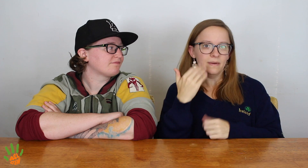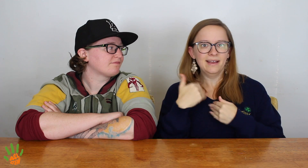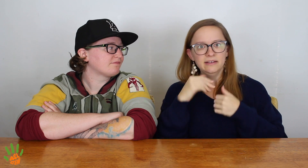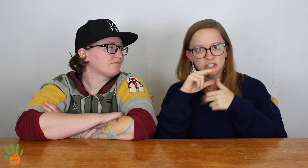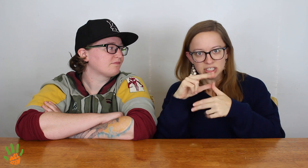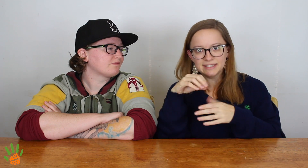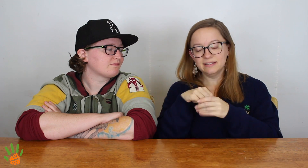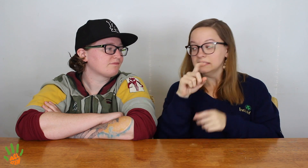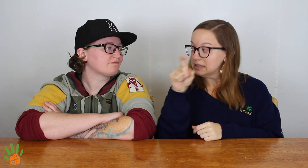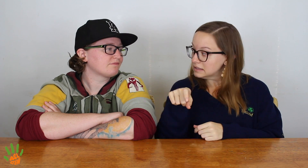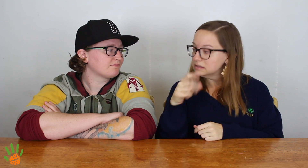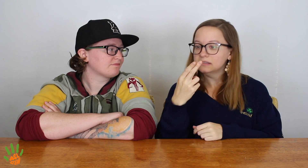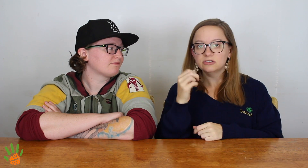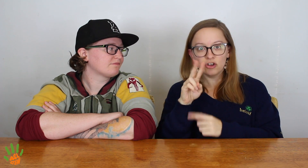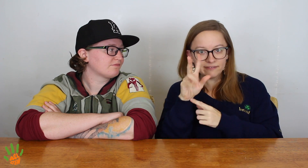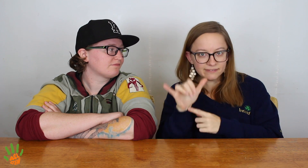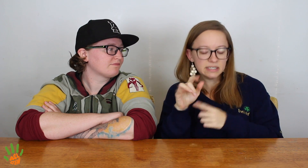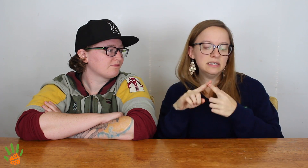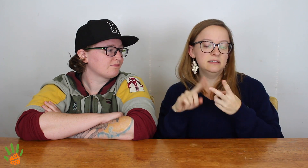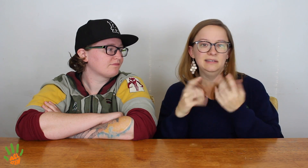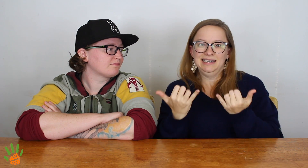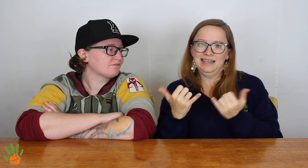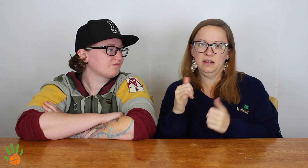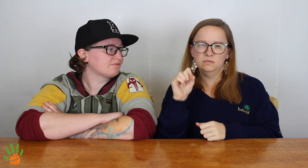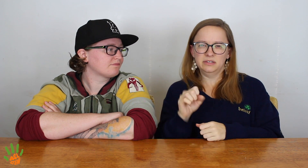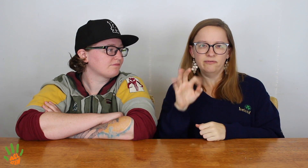I'm sure recently you know there was a hurricane in Texas, Harvey,